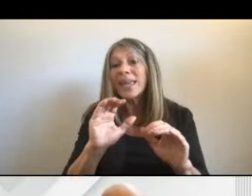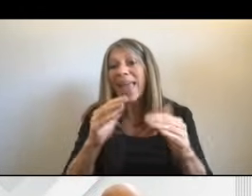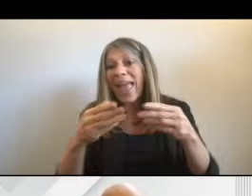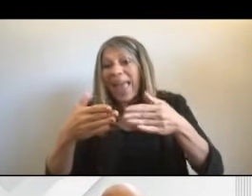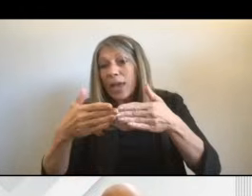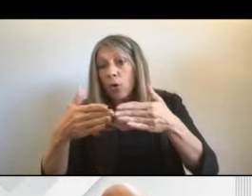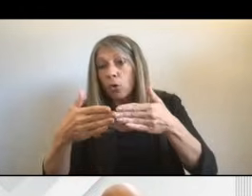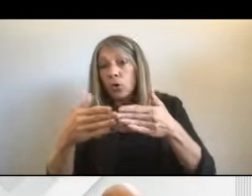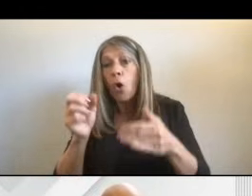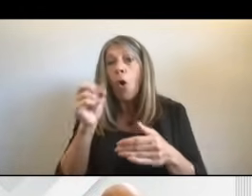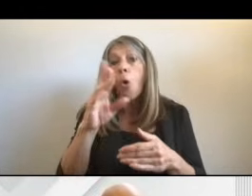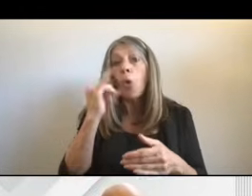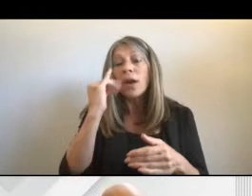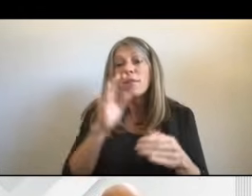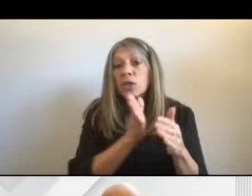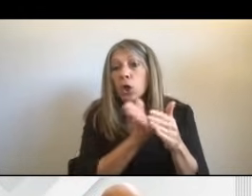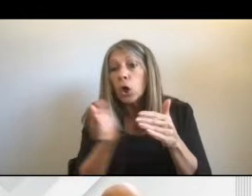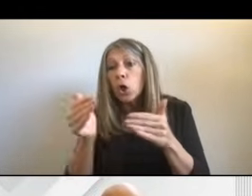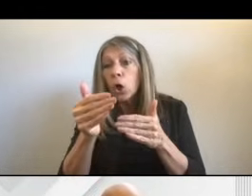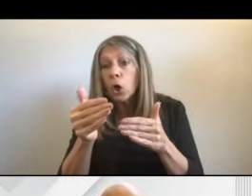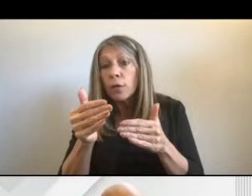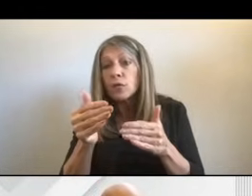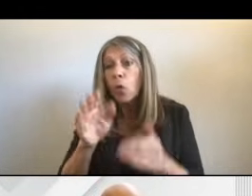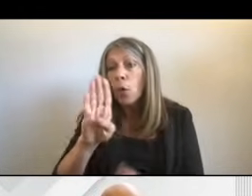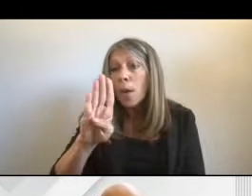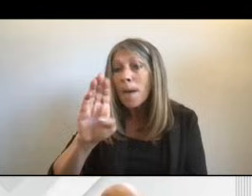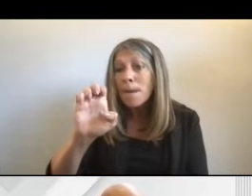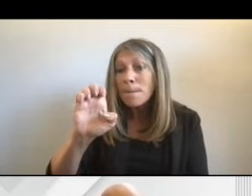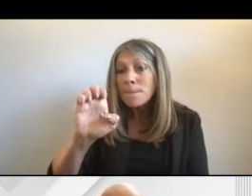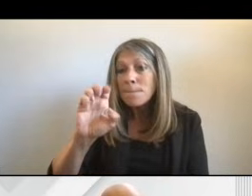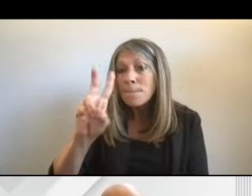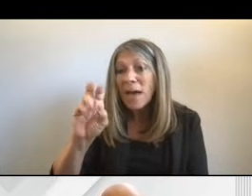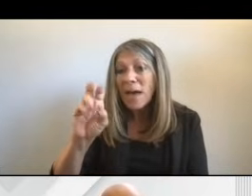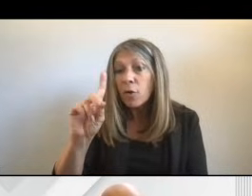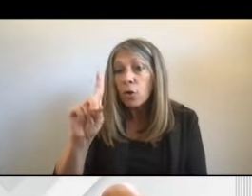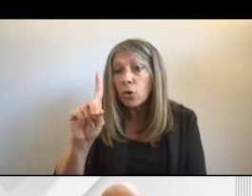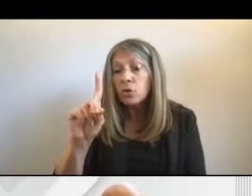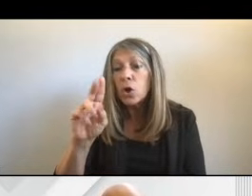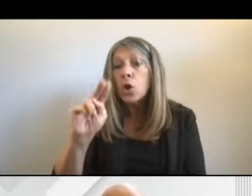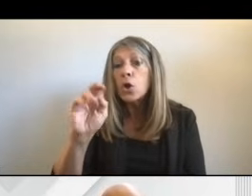you do a curved or beveled nosing, it's 1.5 inches maximum and it's beveled